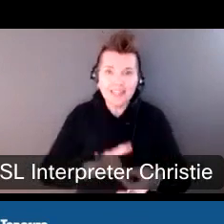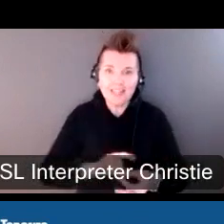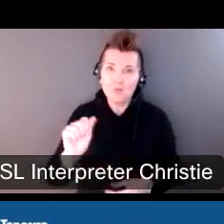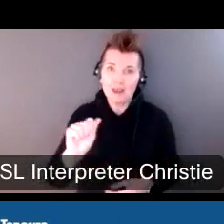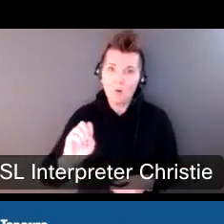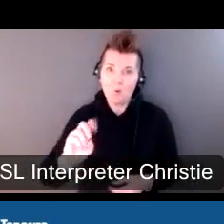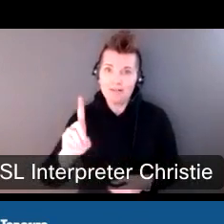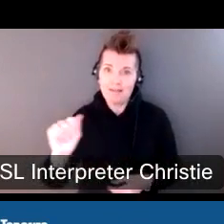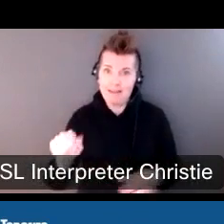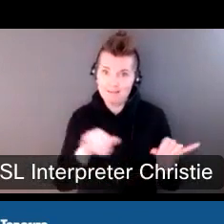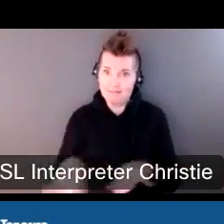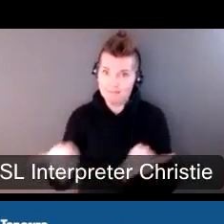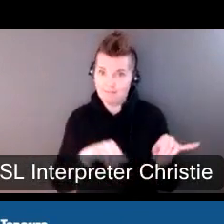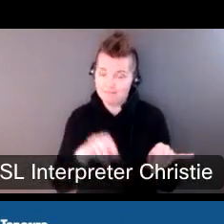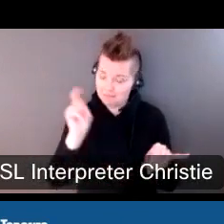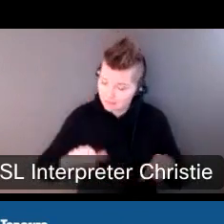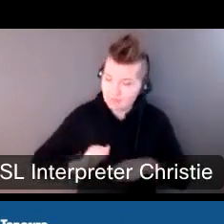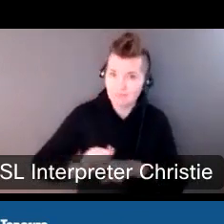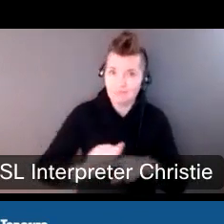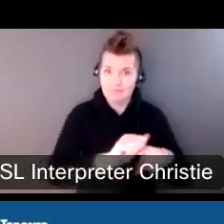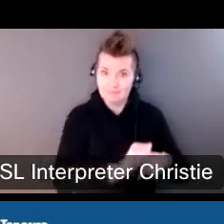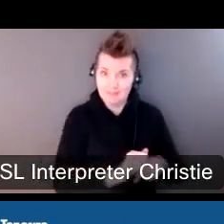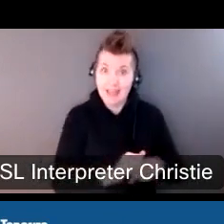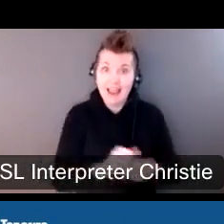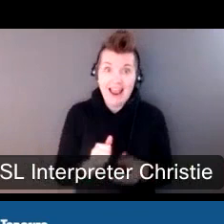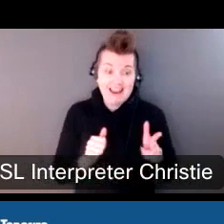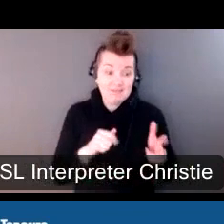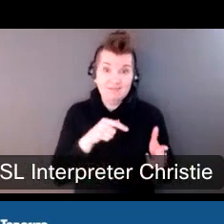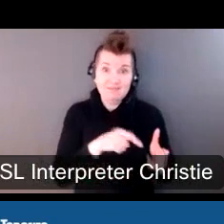We also heard that motor vehicles often seem to be the main priority when setting up a